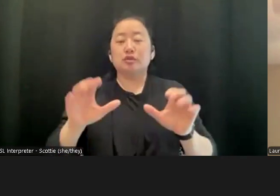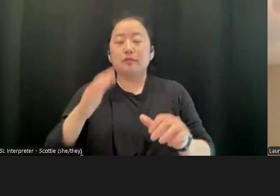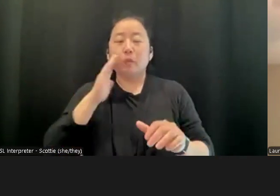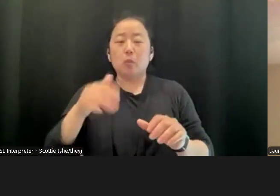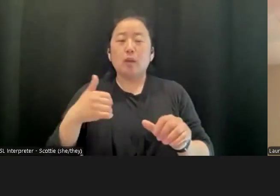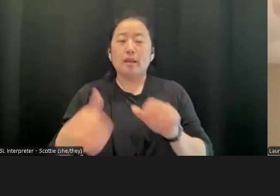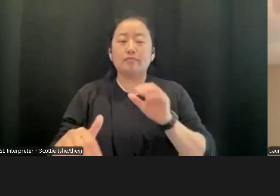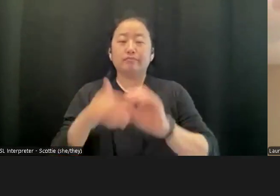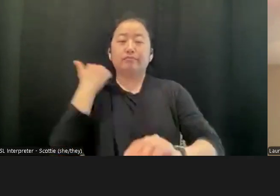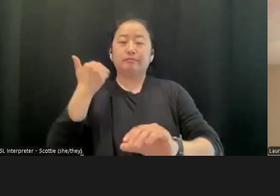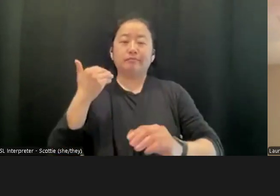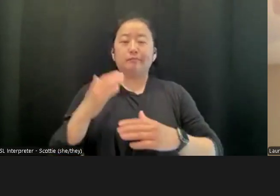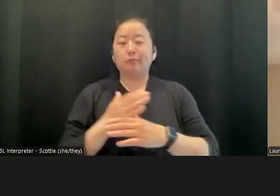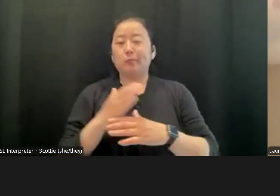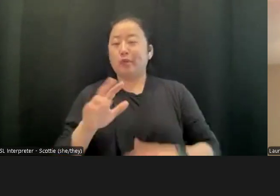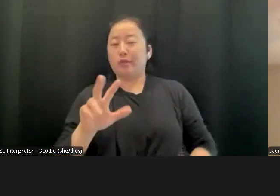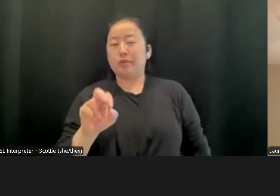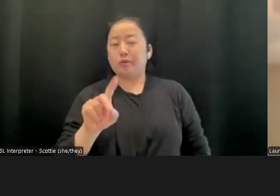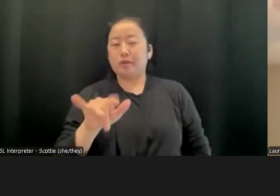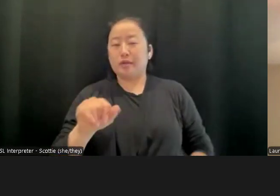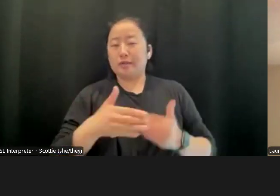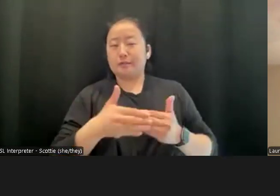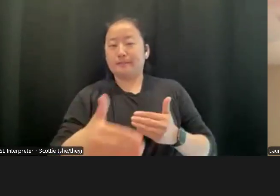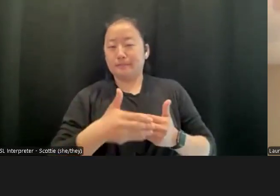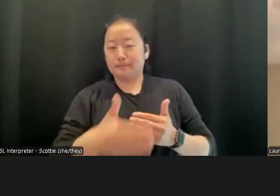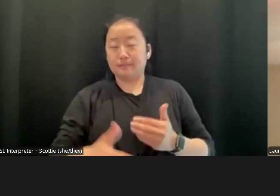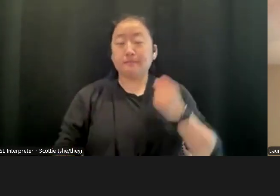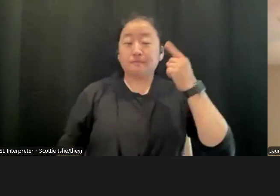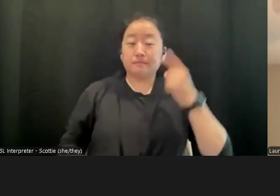And you'll have about a week to complete the survey, but again, there will be a link at